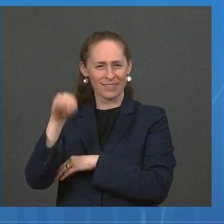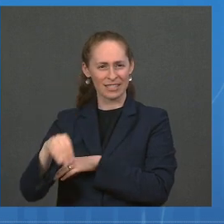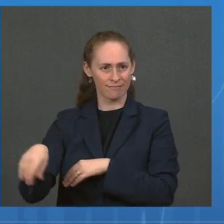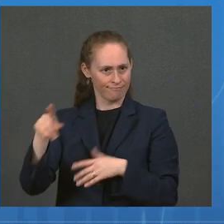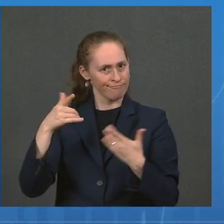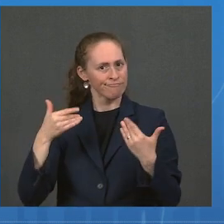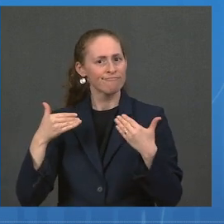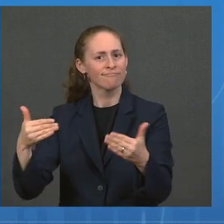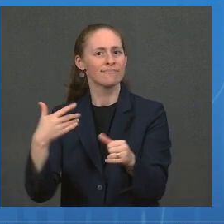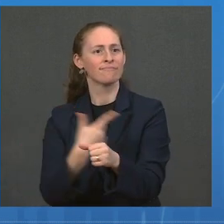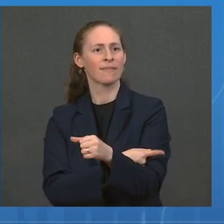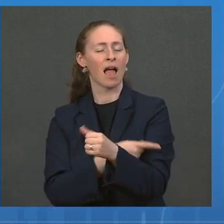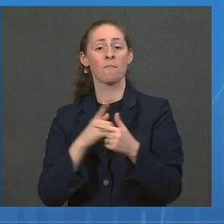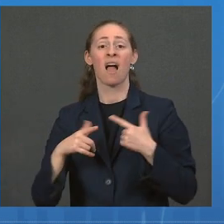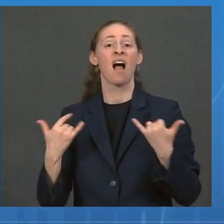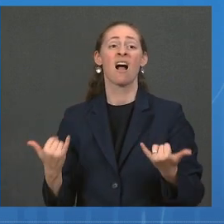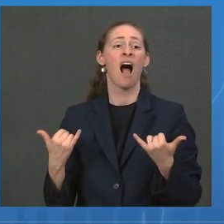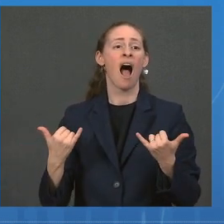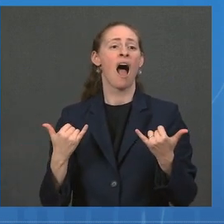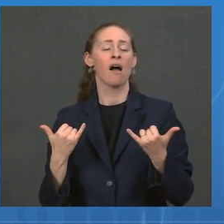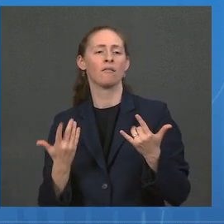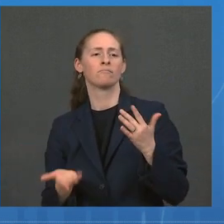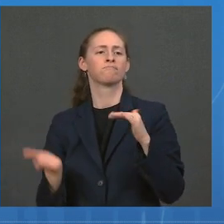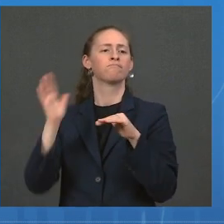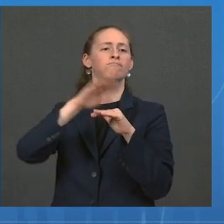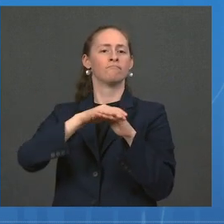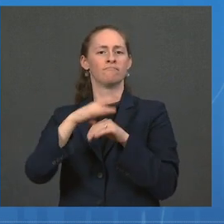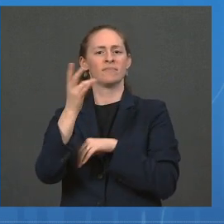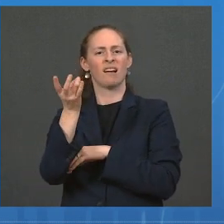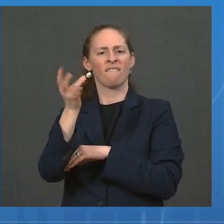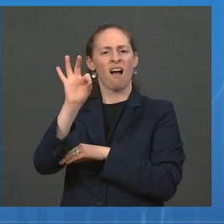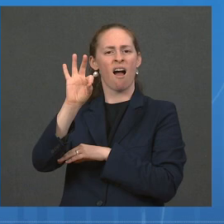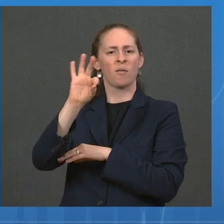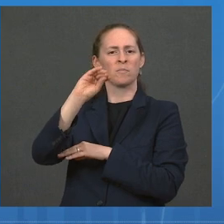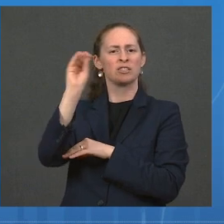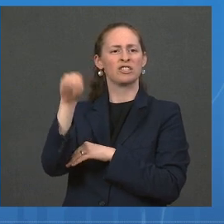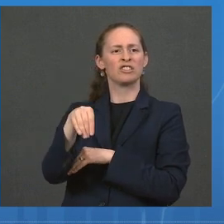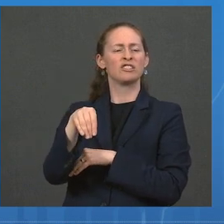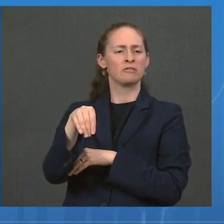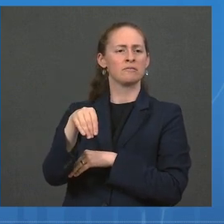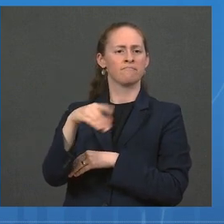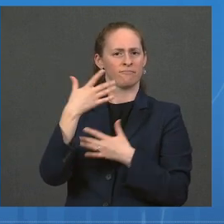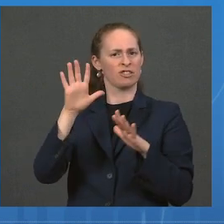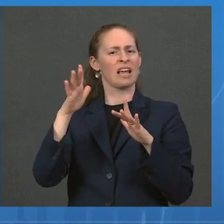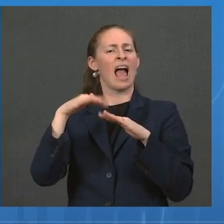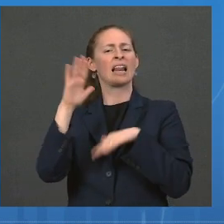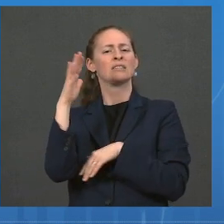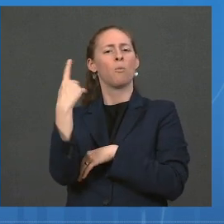And today, 79 percent of adults have at least their first shot. So, confidence increases across time.